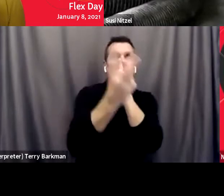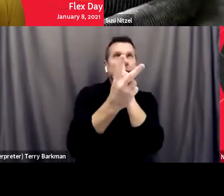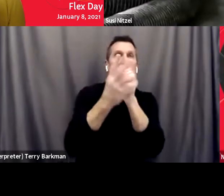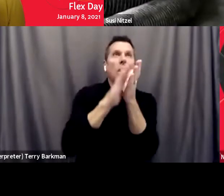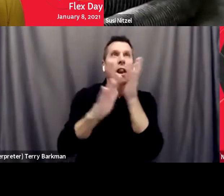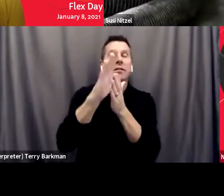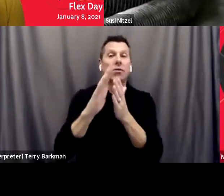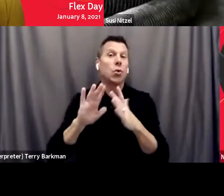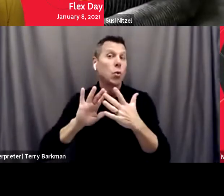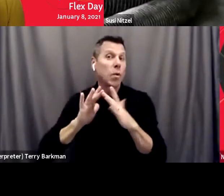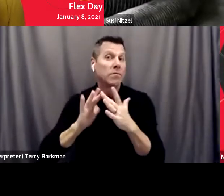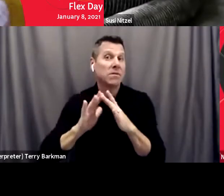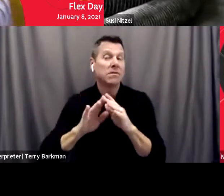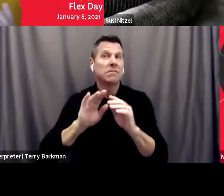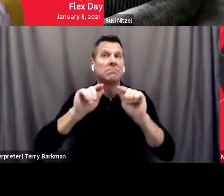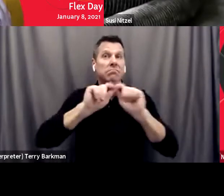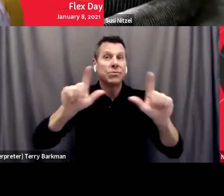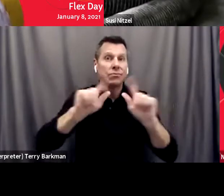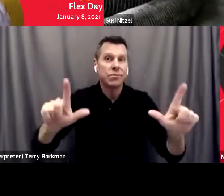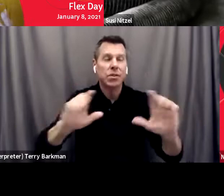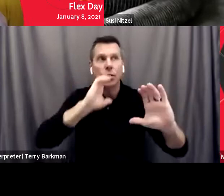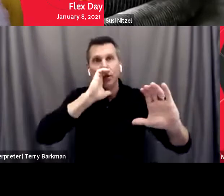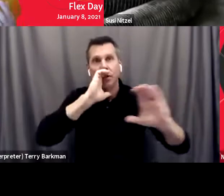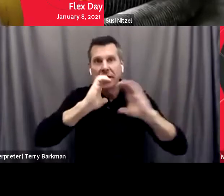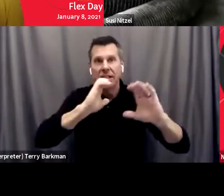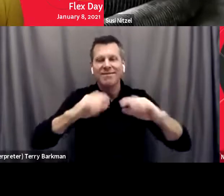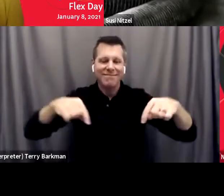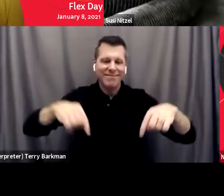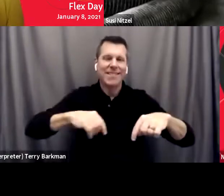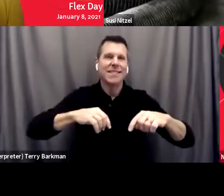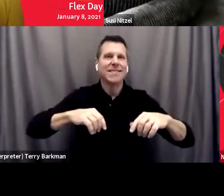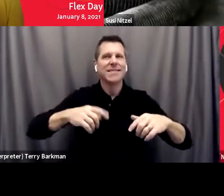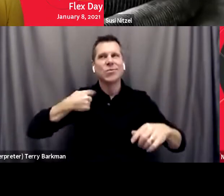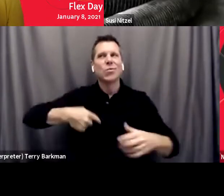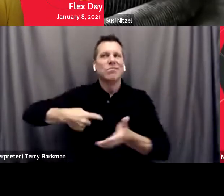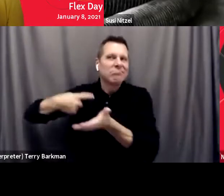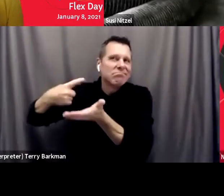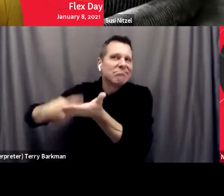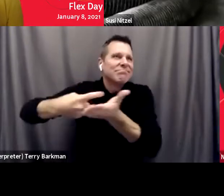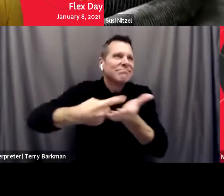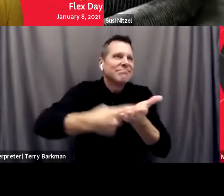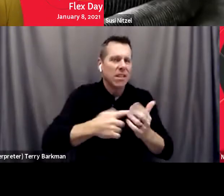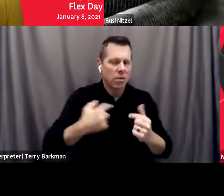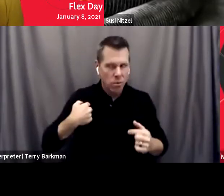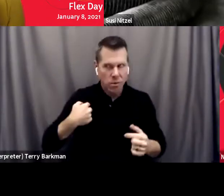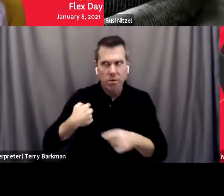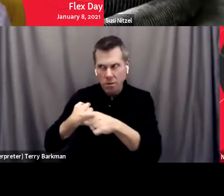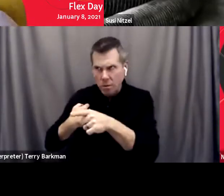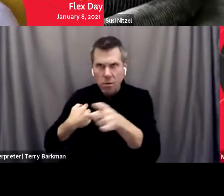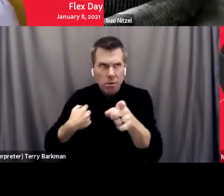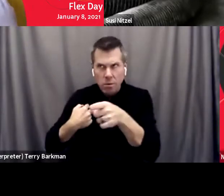communications and this conversation about us more understanding how what we do in Guided Pathways fits together. So that when a